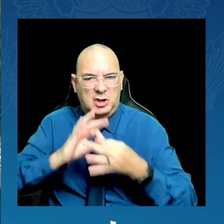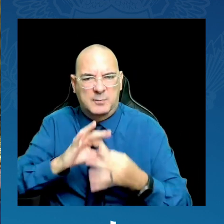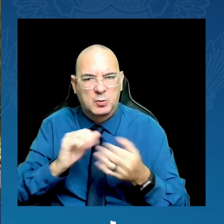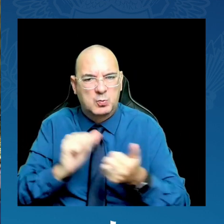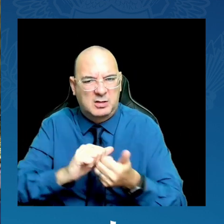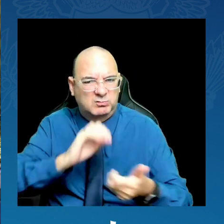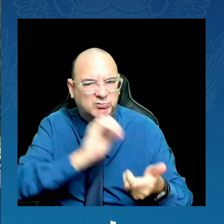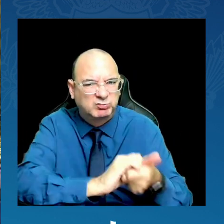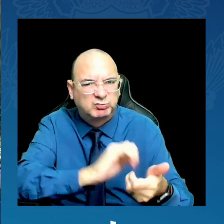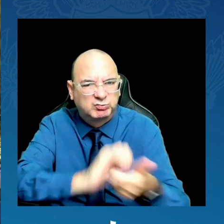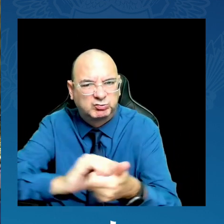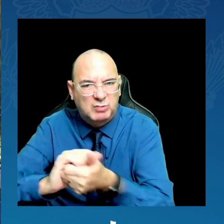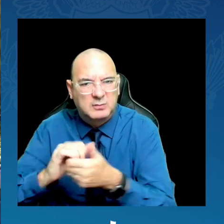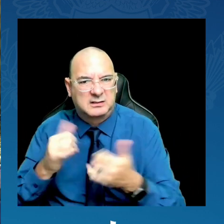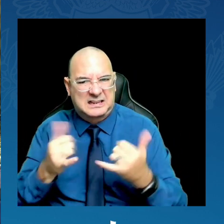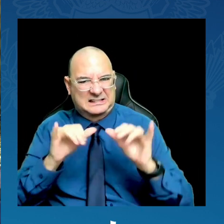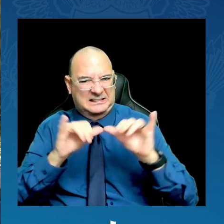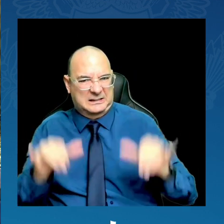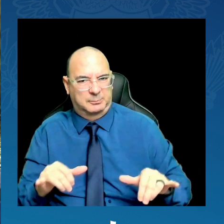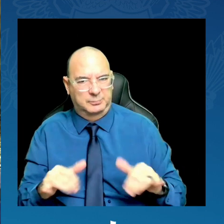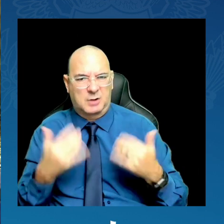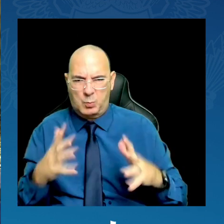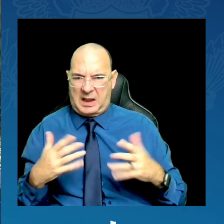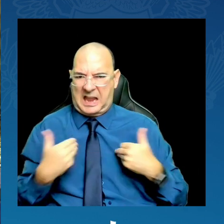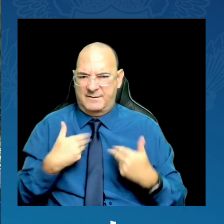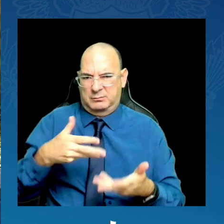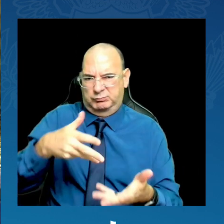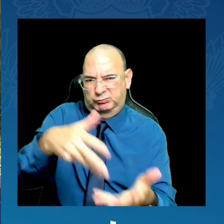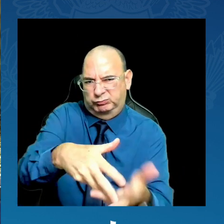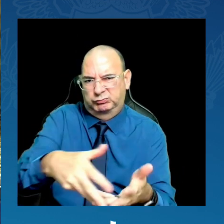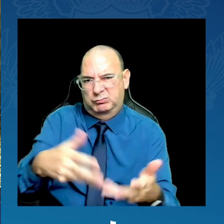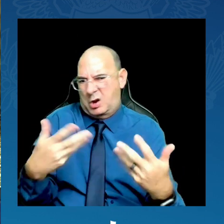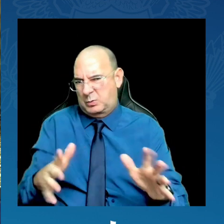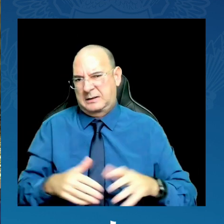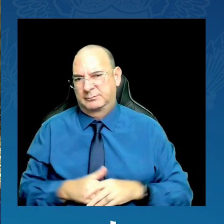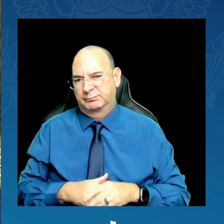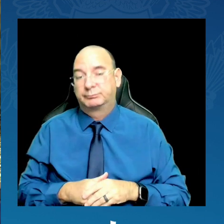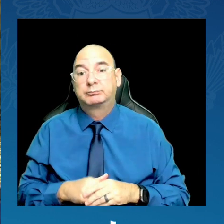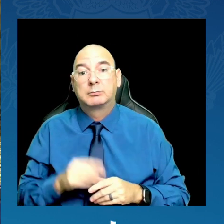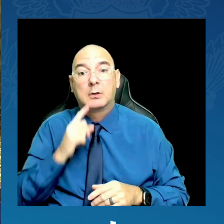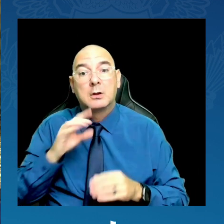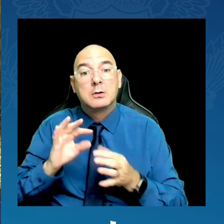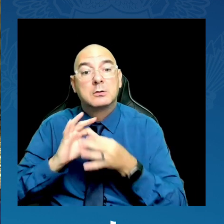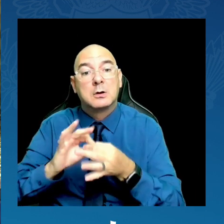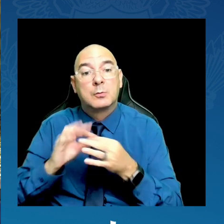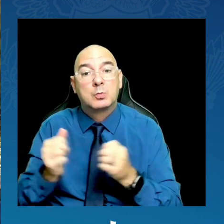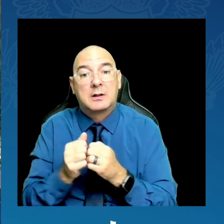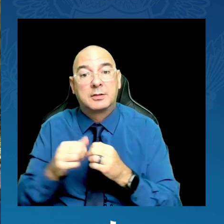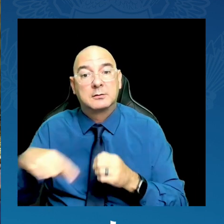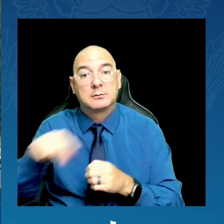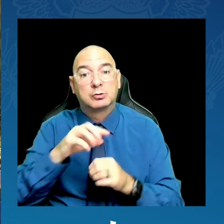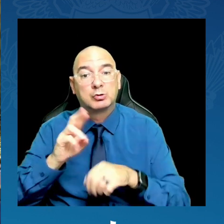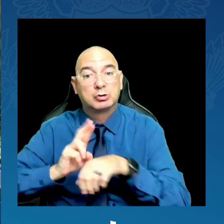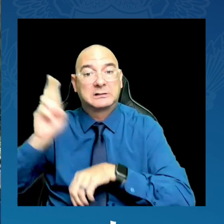So, for example, education's collaborating with the space industry leaders in developing space career challenge for high school students.